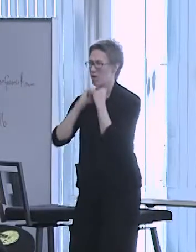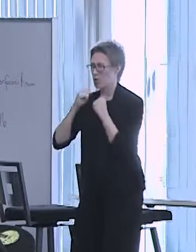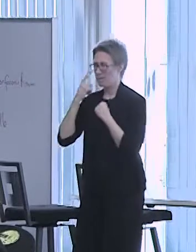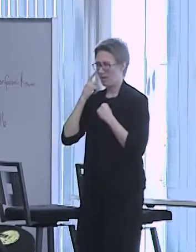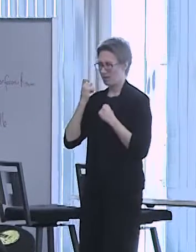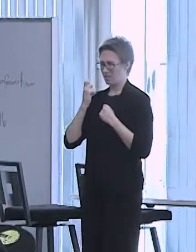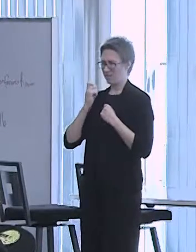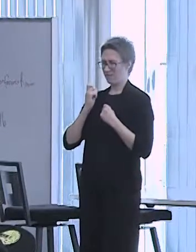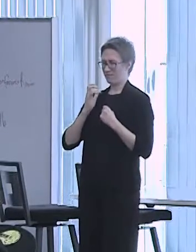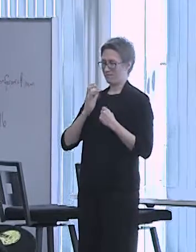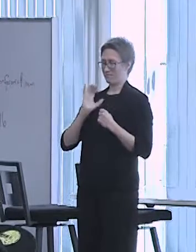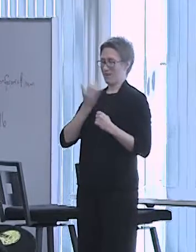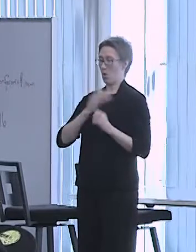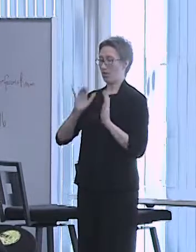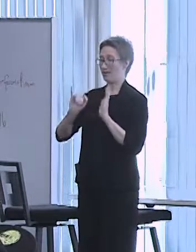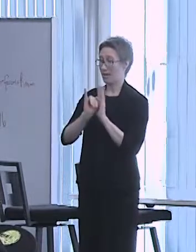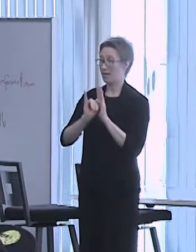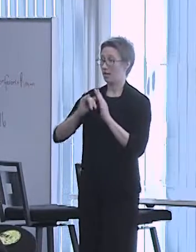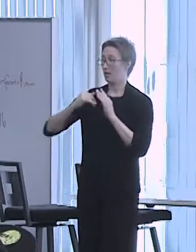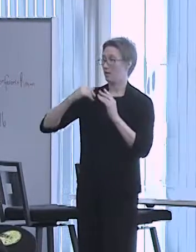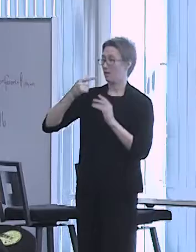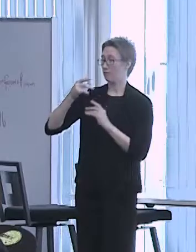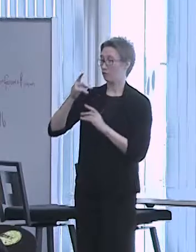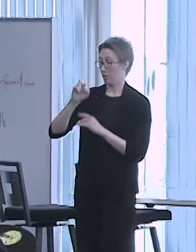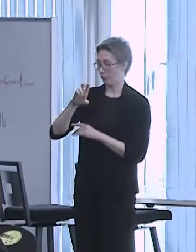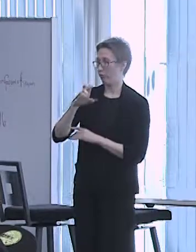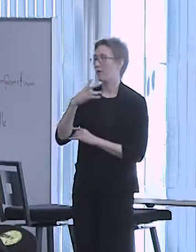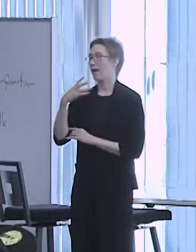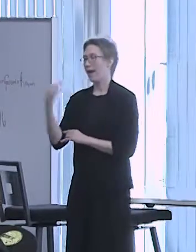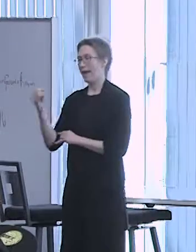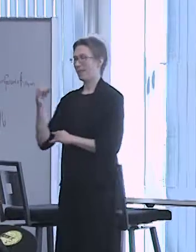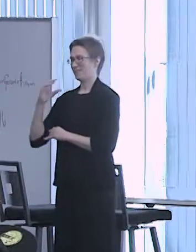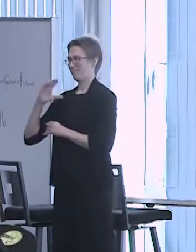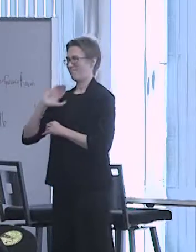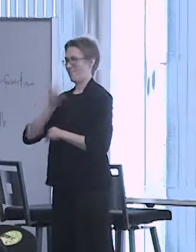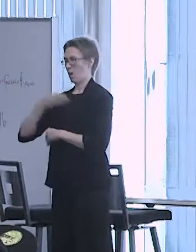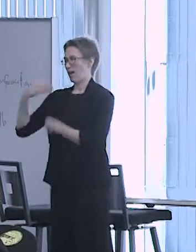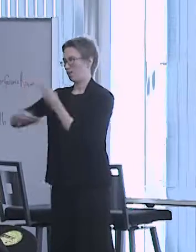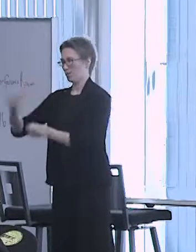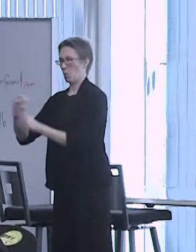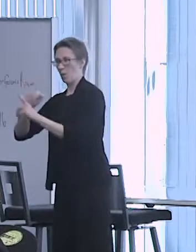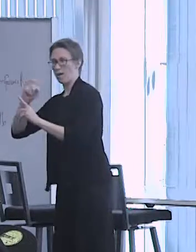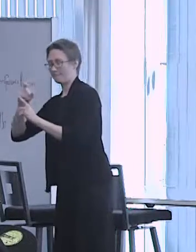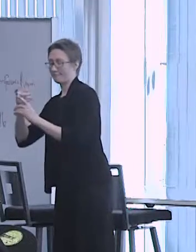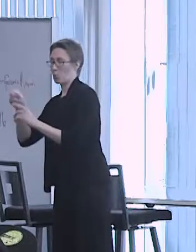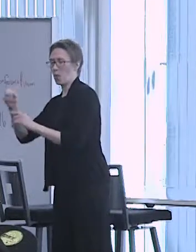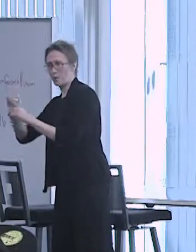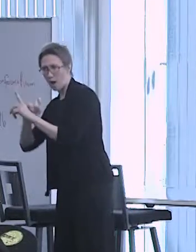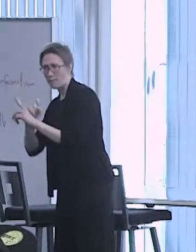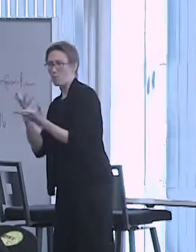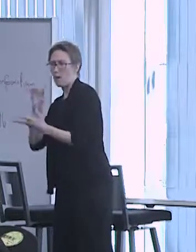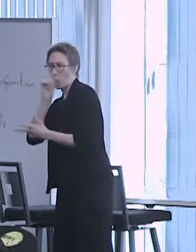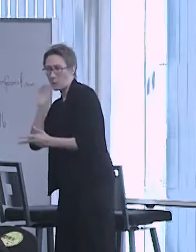and because of where our ancestors came from or looked like. When we come into our own, we're recognizing our gender identities.